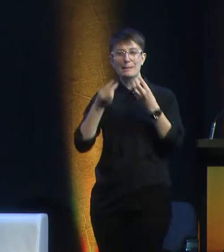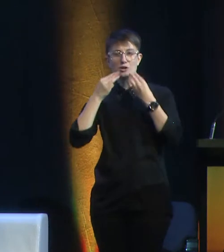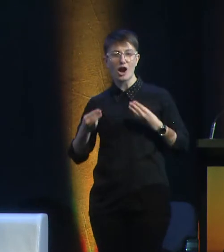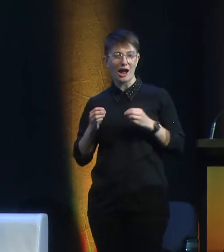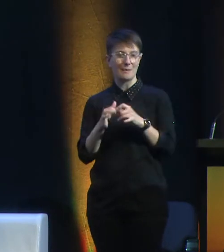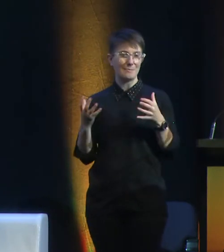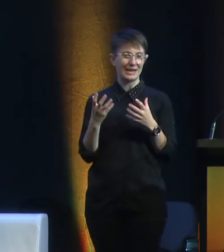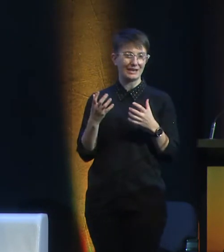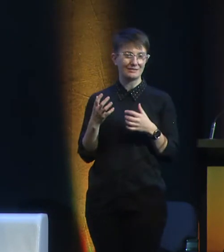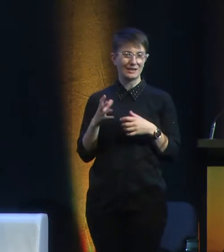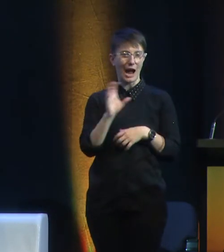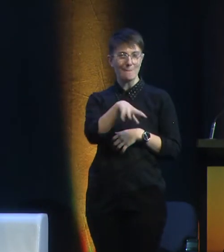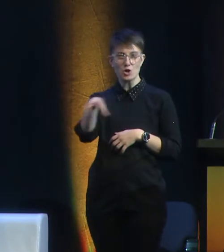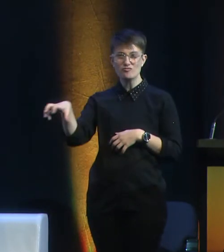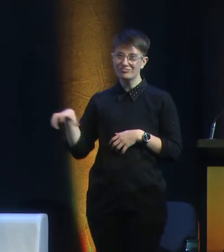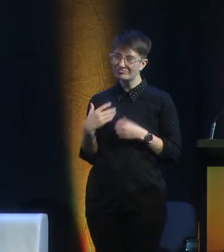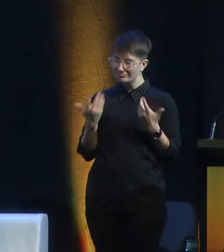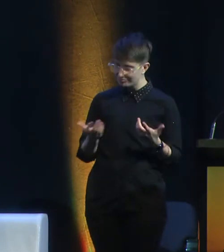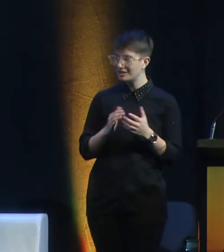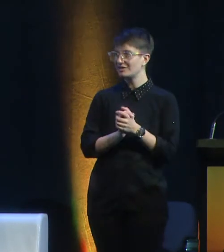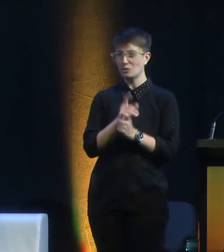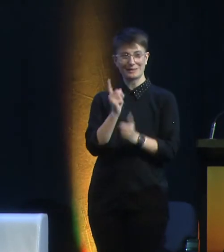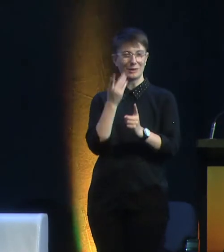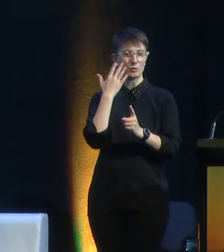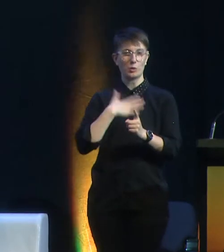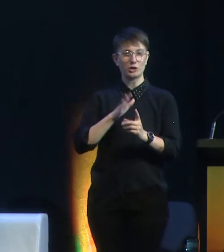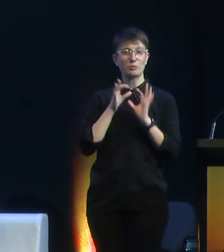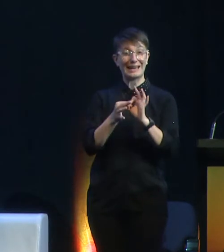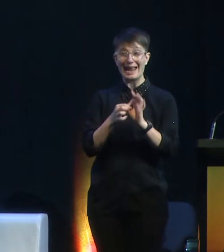sometimes when you engage with us you just want to go and talk to one person, good luck